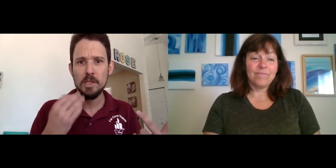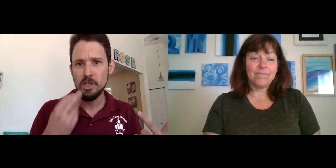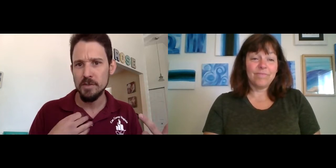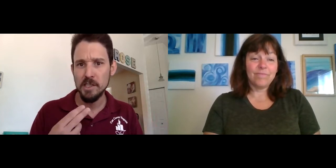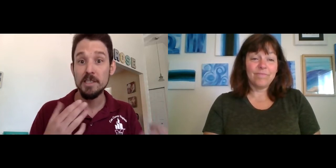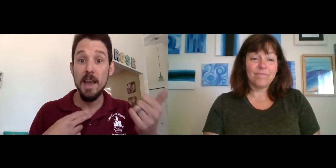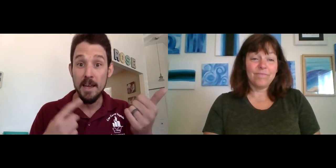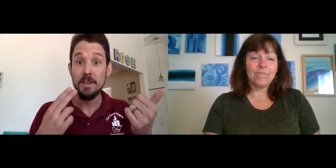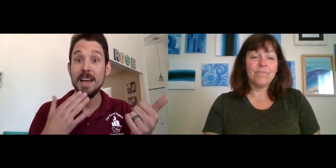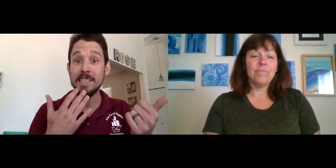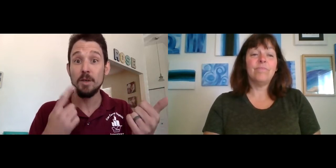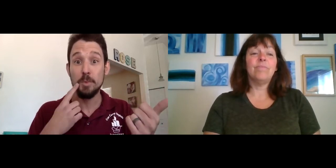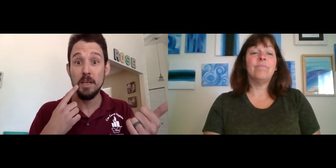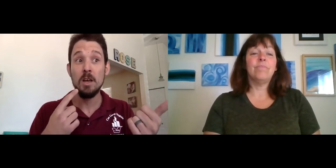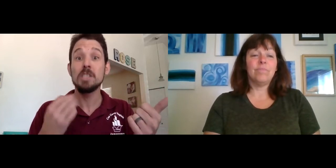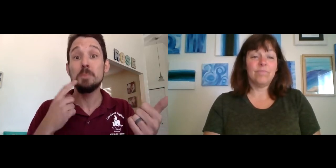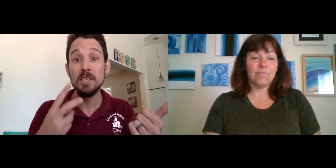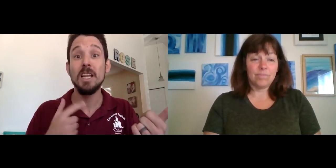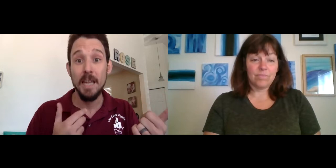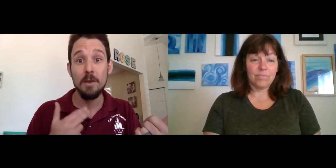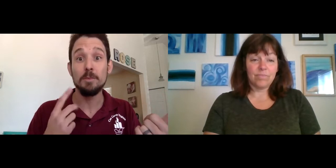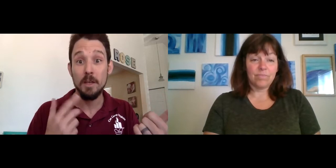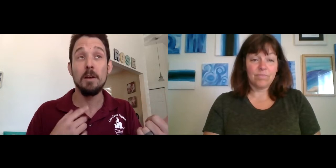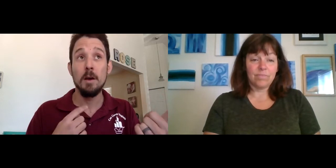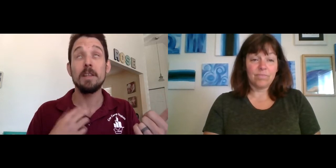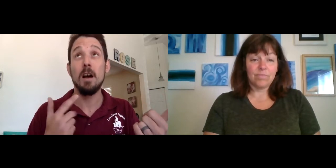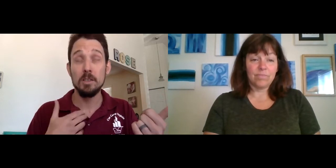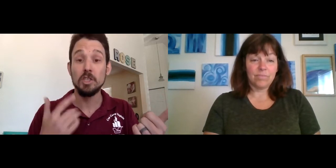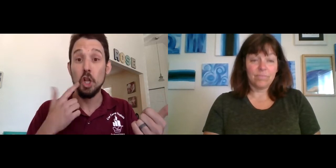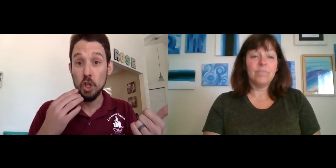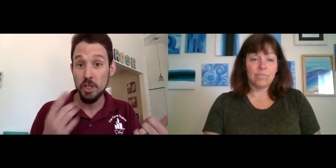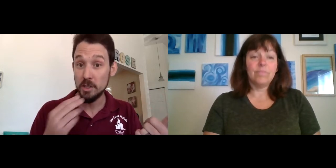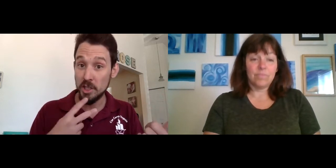services and the SLP speech lauguage pathologist learned to cue